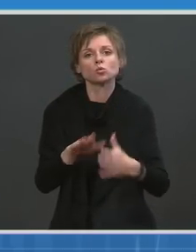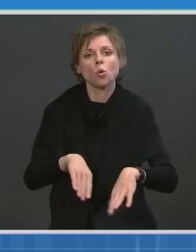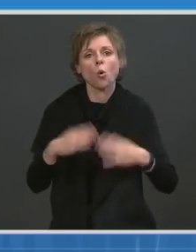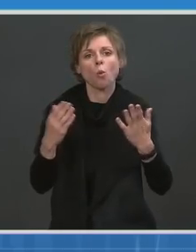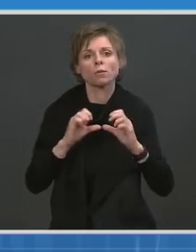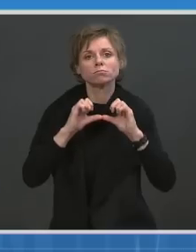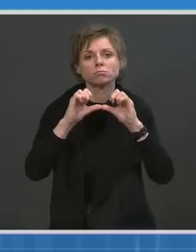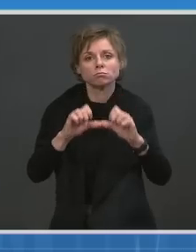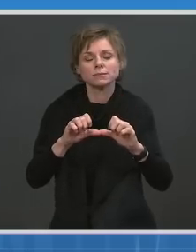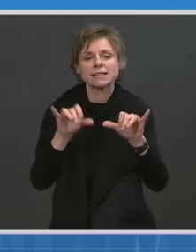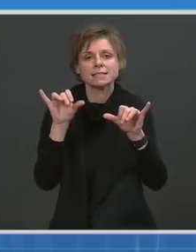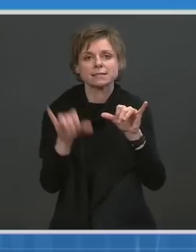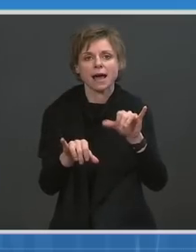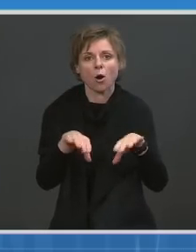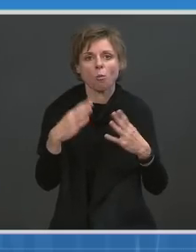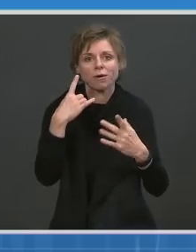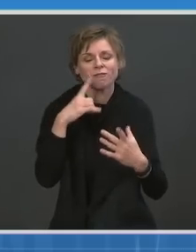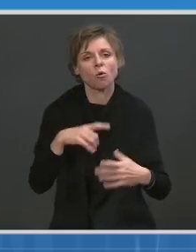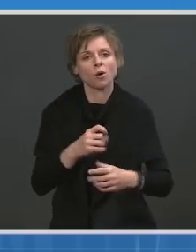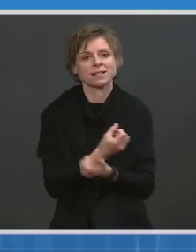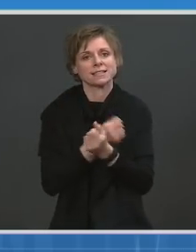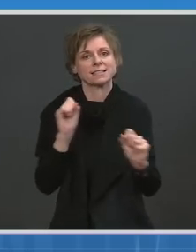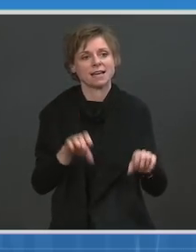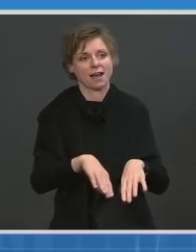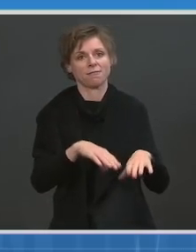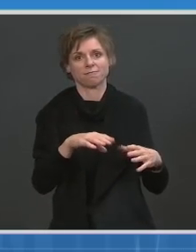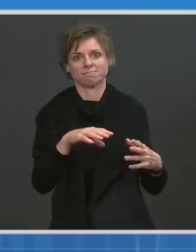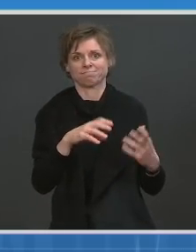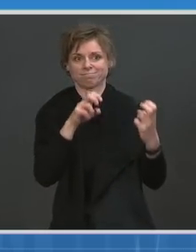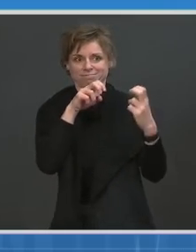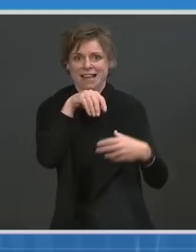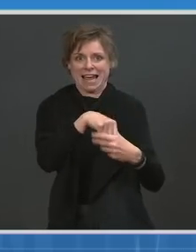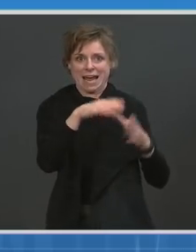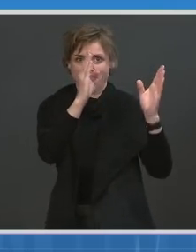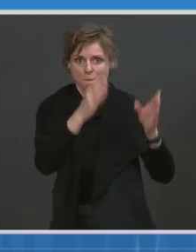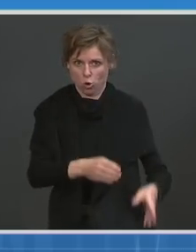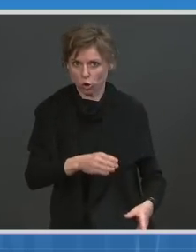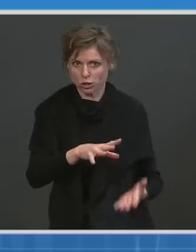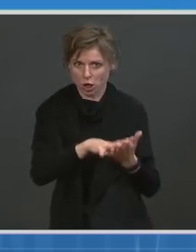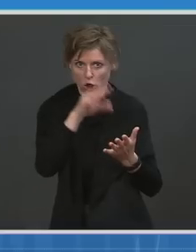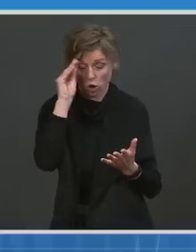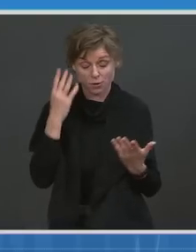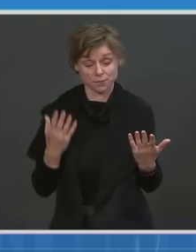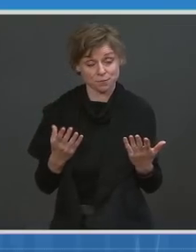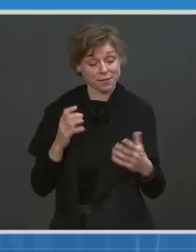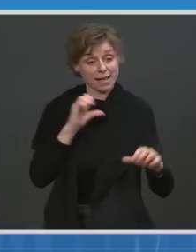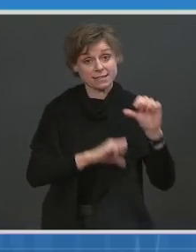The science told us then, just as it tells us now, that K-12 schools that implement strong,